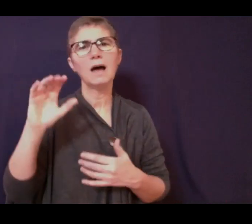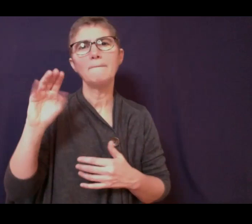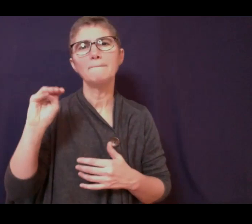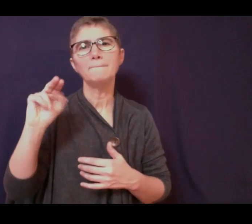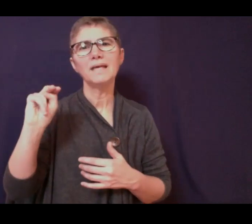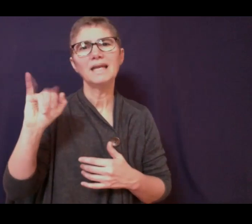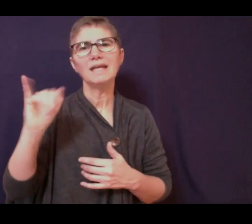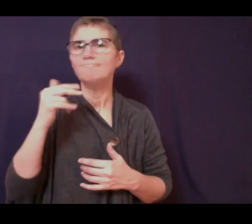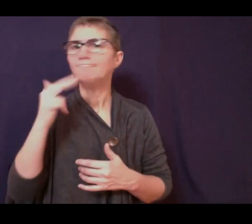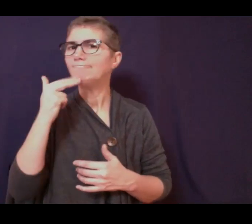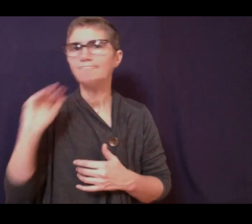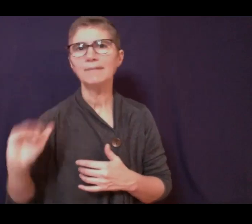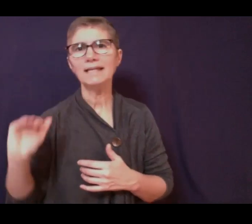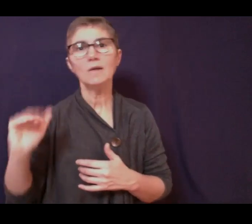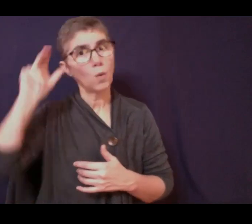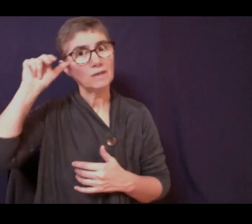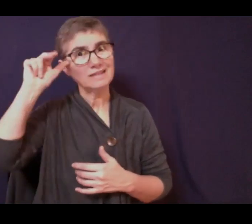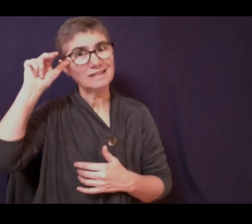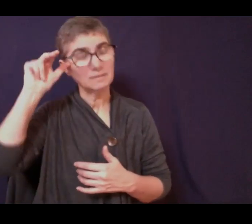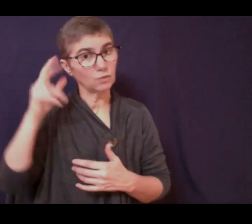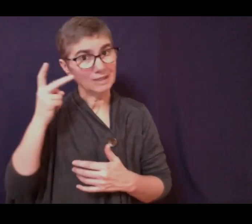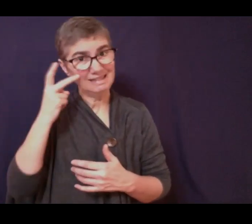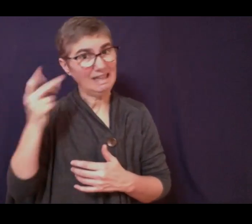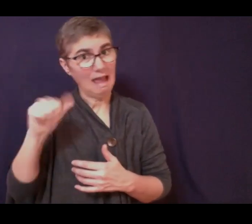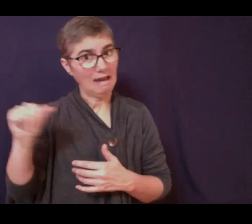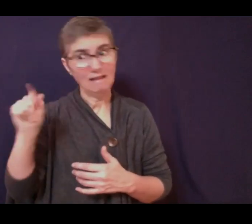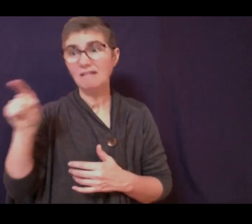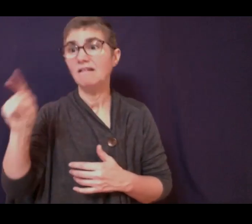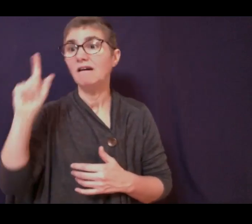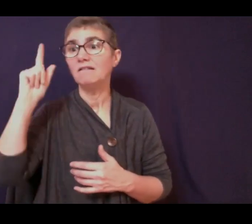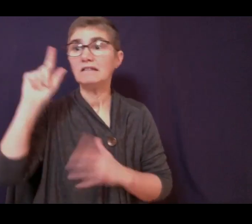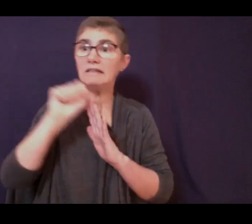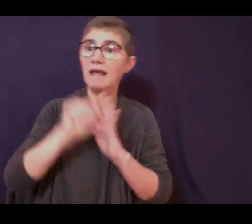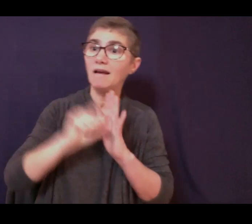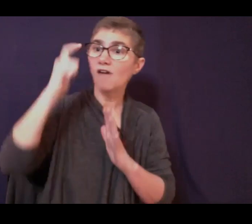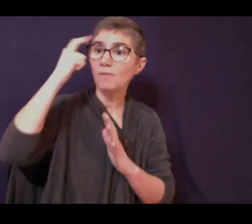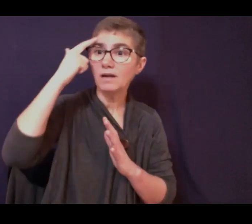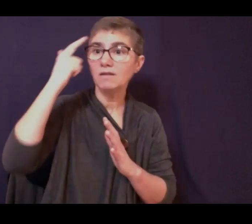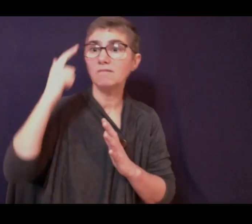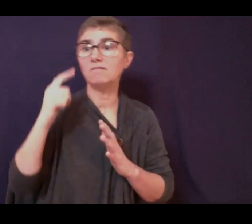state government currently? Very good question Allan thank you. So under the